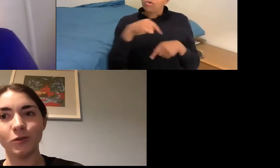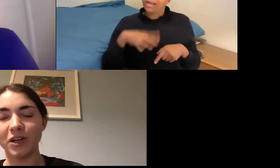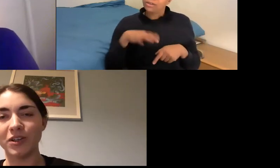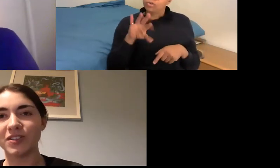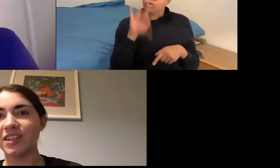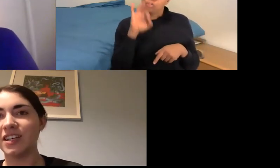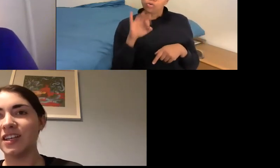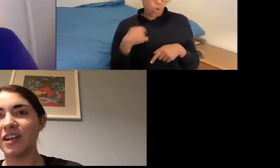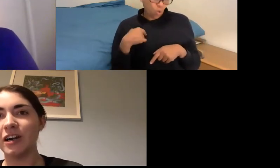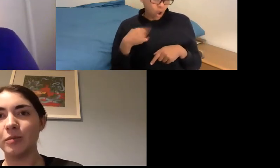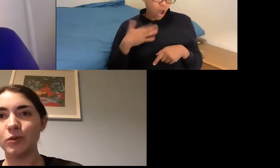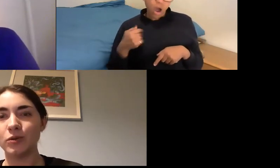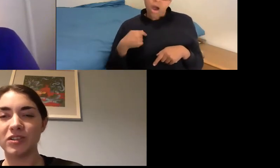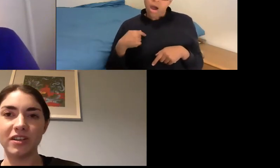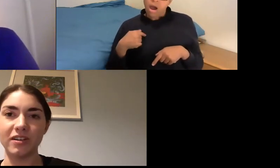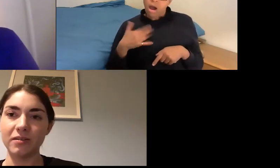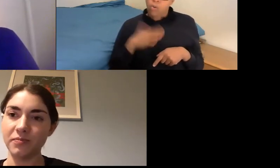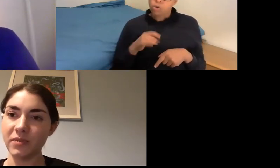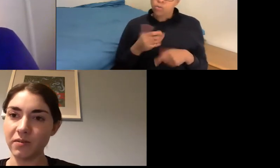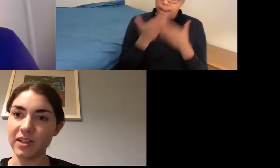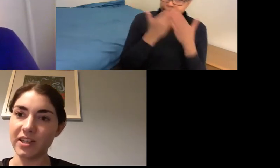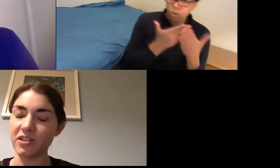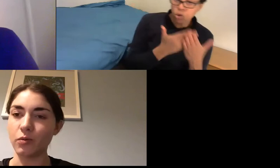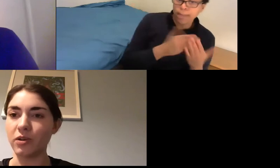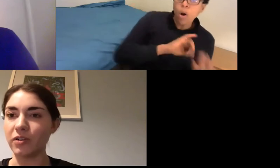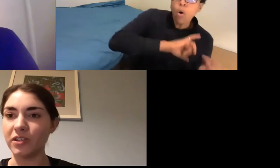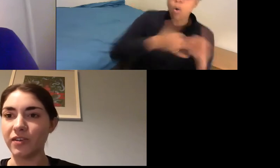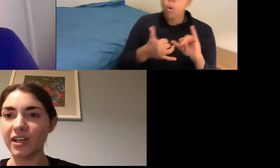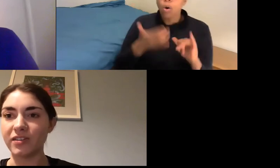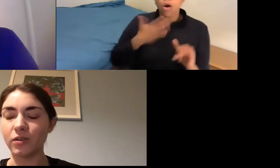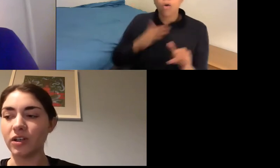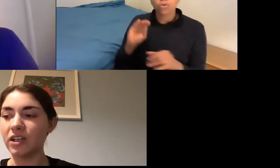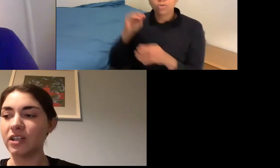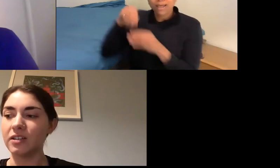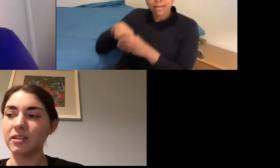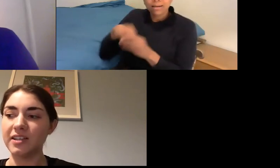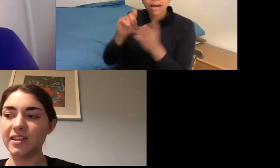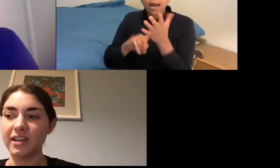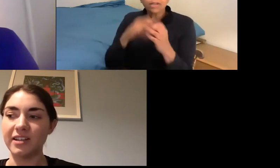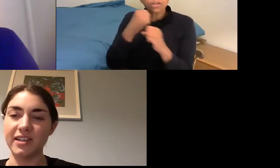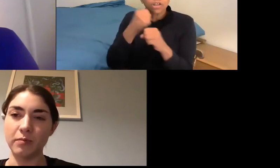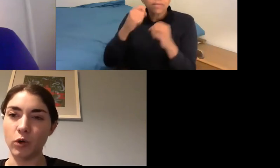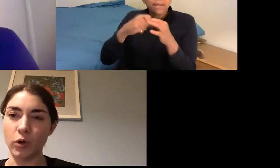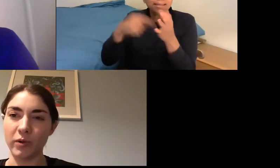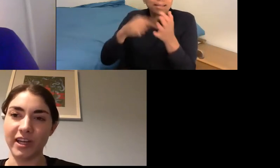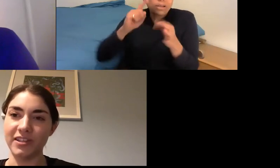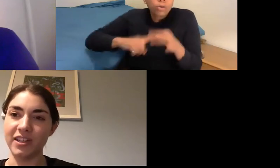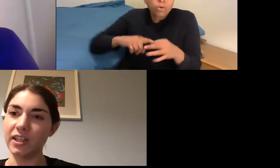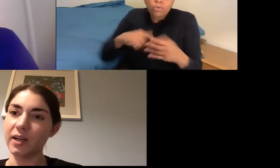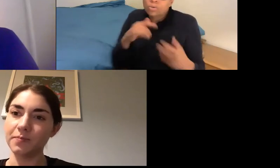almost in order to fit into one of those things, or is that is it more complicated than that?